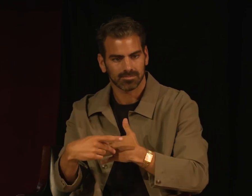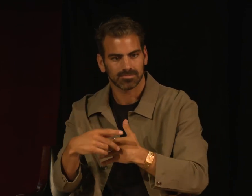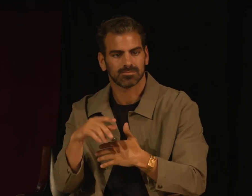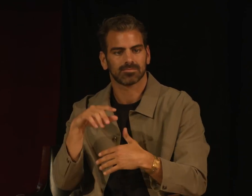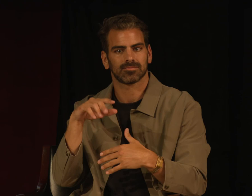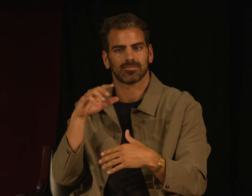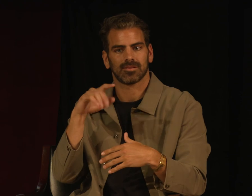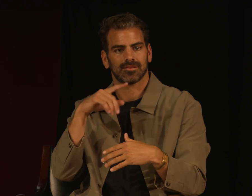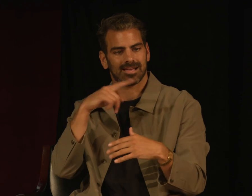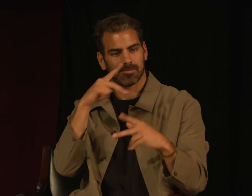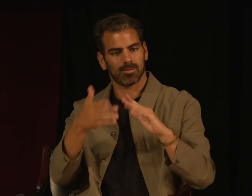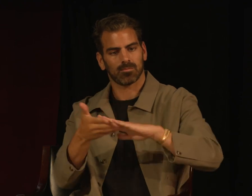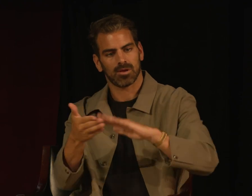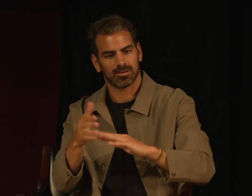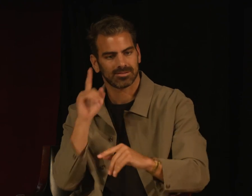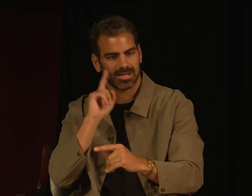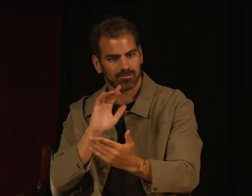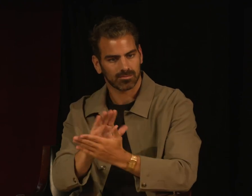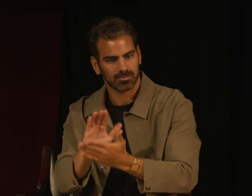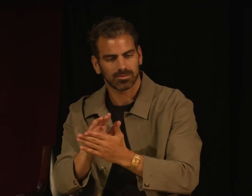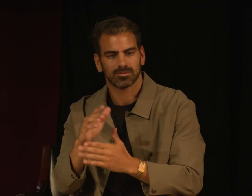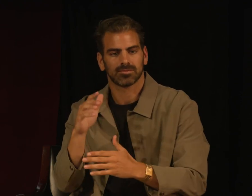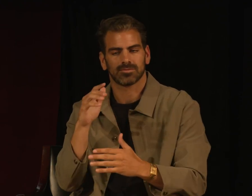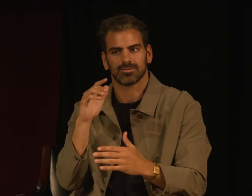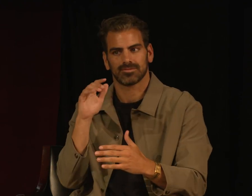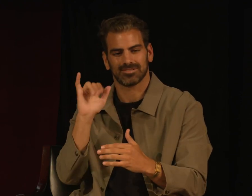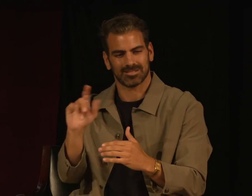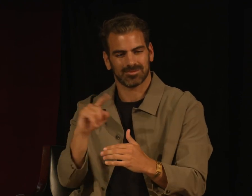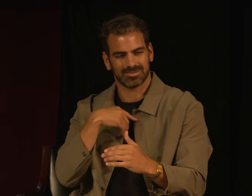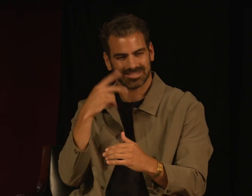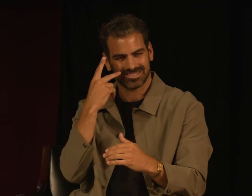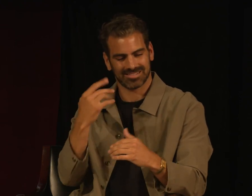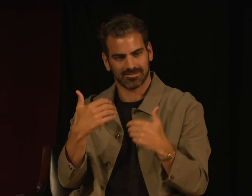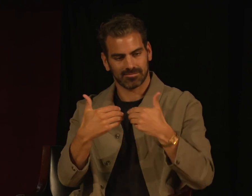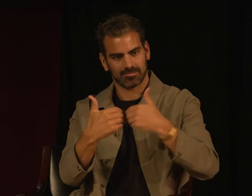It's where hearing educators are running the program and designing the curriculum. In Deaf schools that we see a lot of inequities happen.